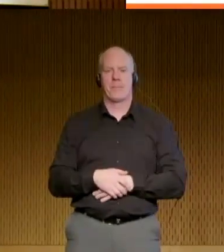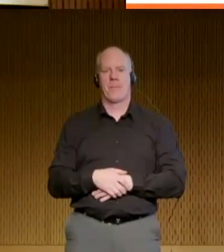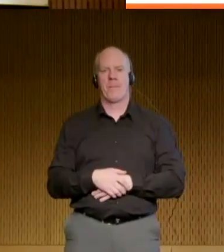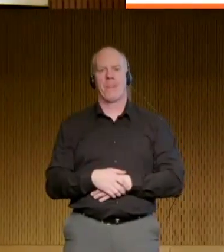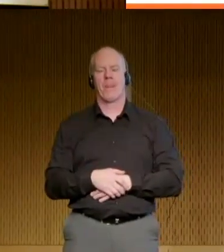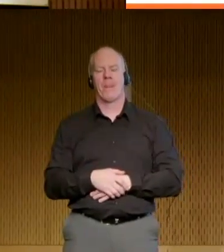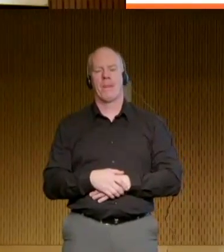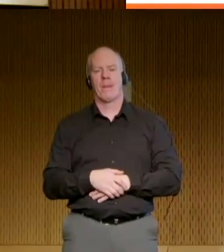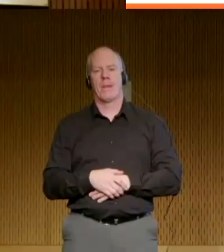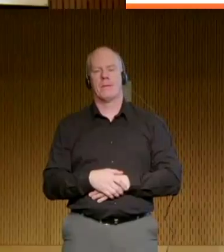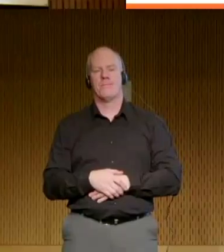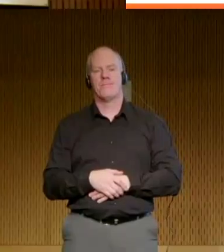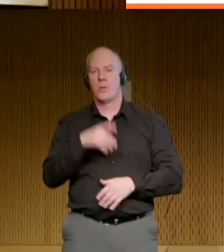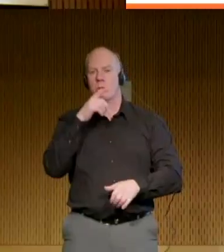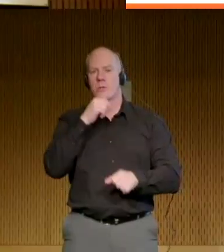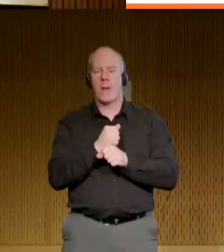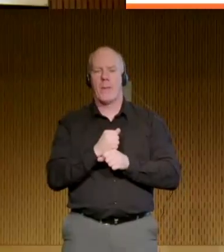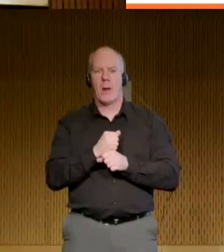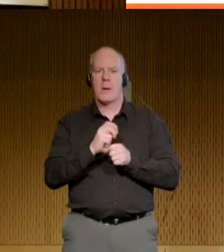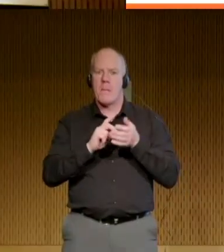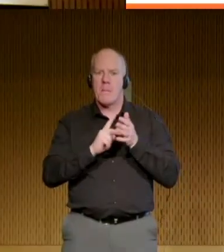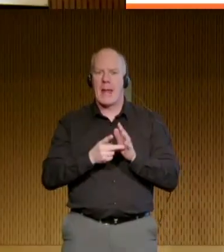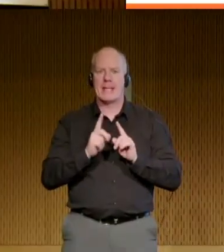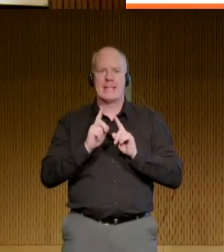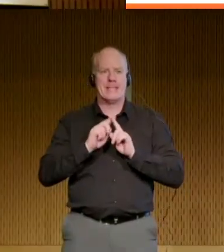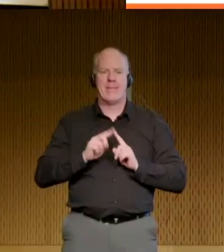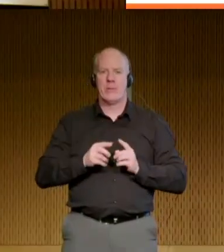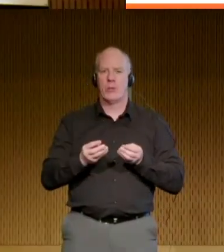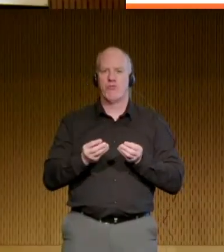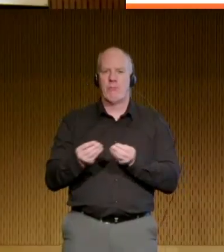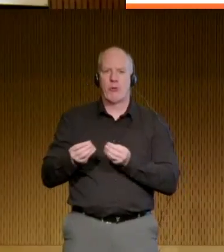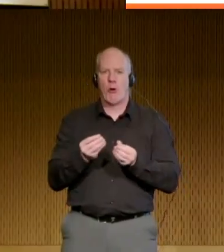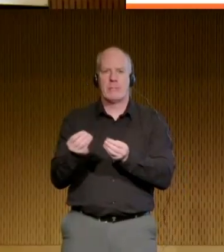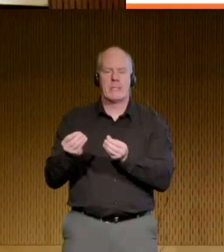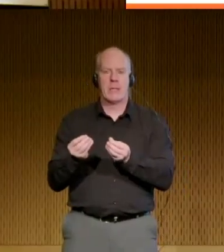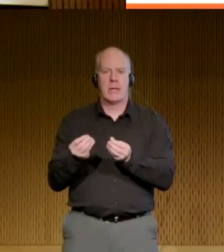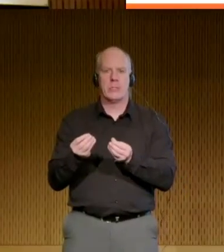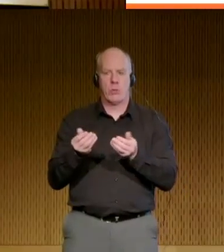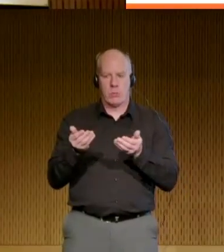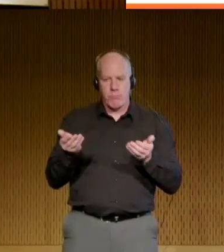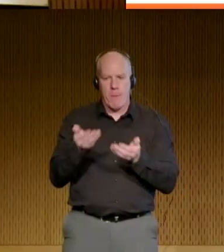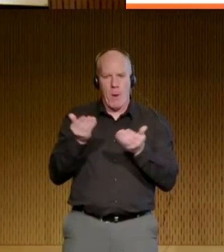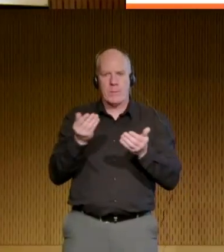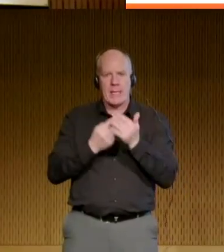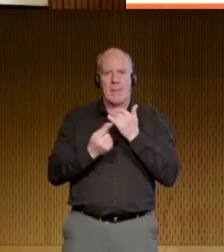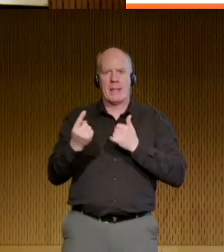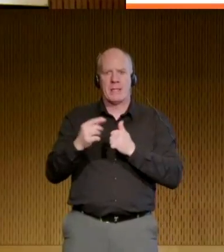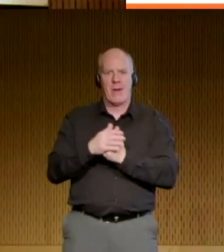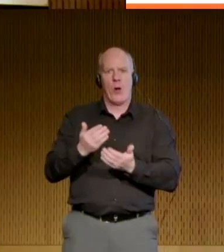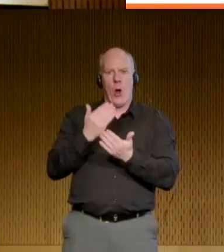focus on designing different resources to promote learner independence. So you can see there's a